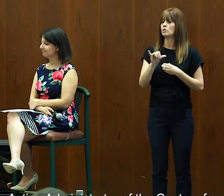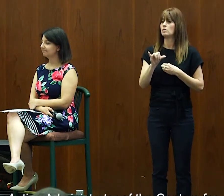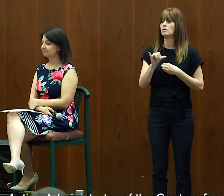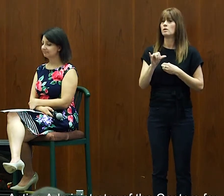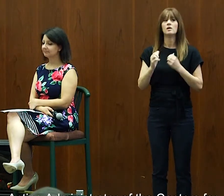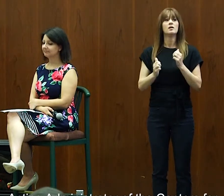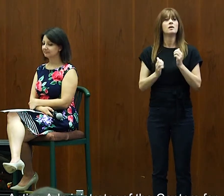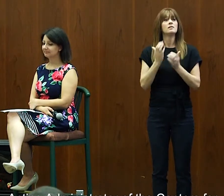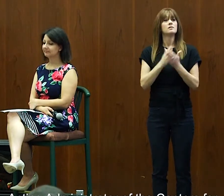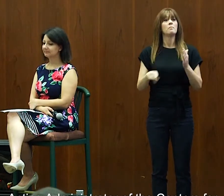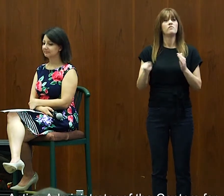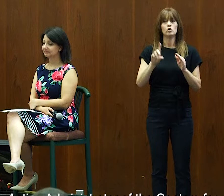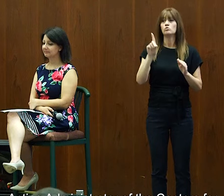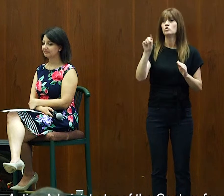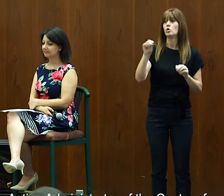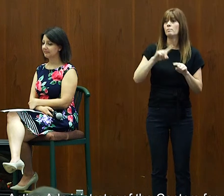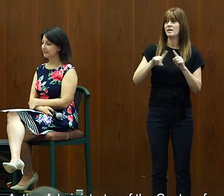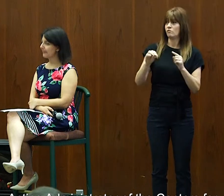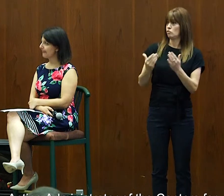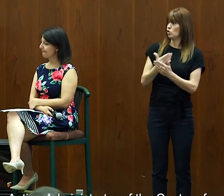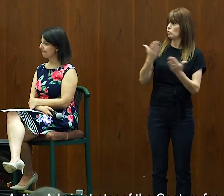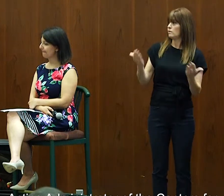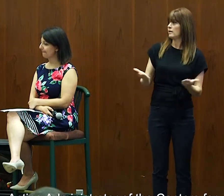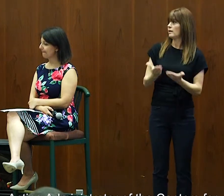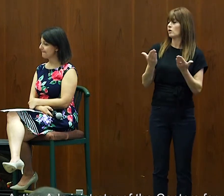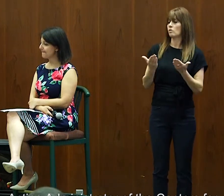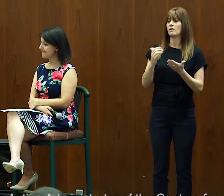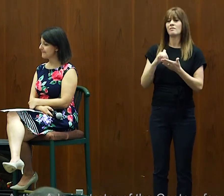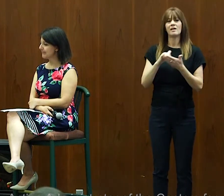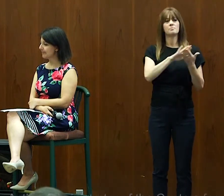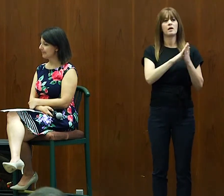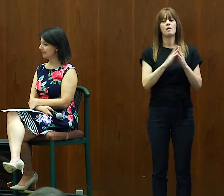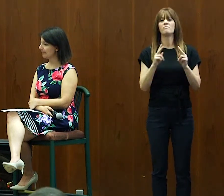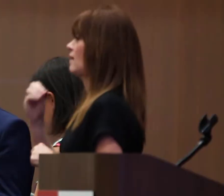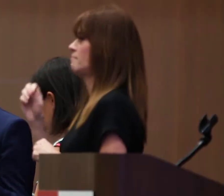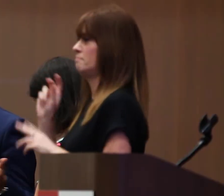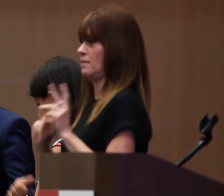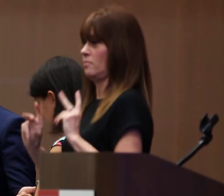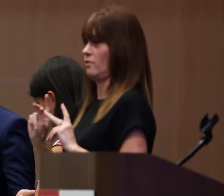but all of you who are new to this, this needs to be very personal to you. Now the